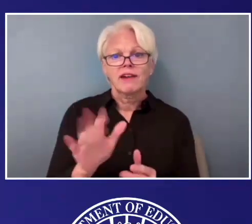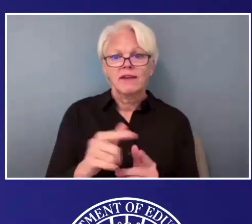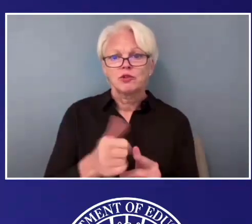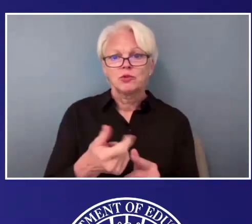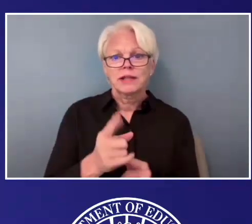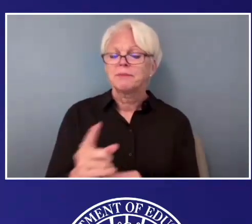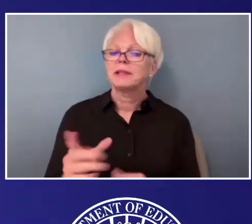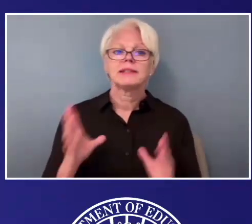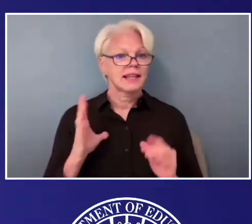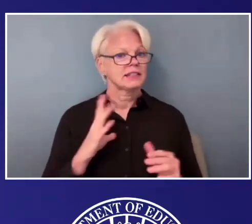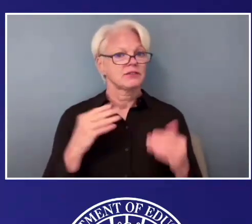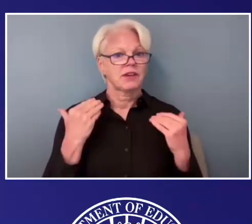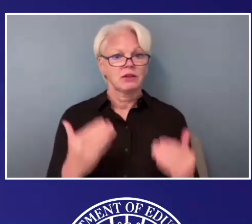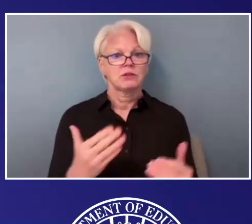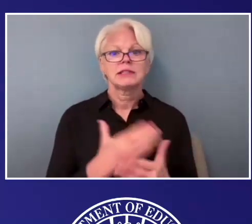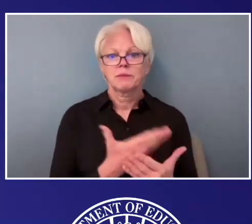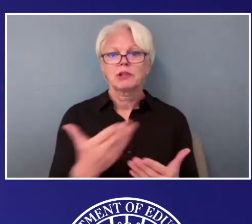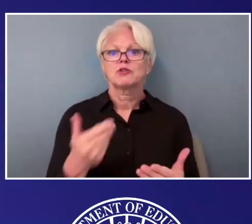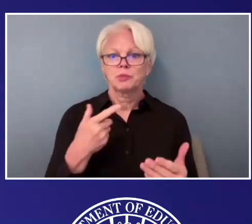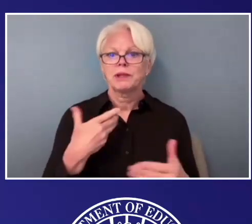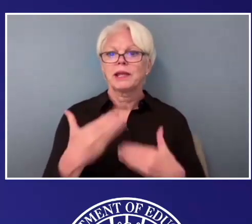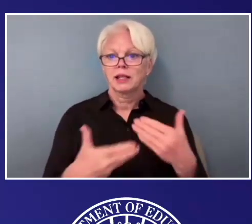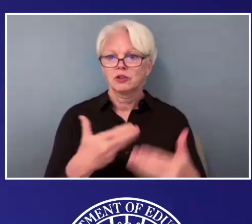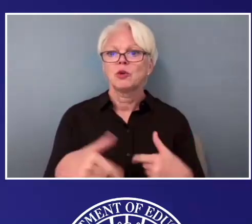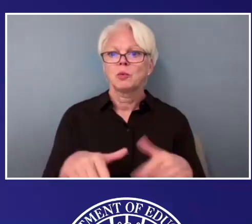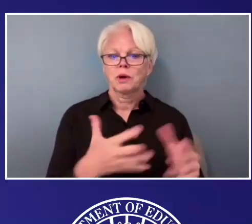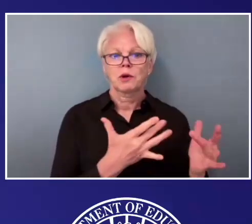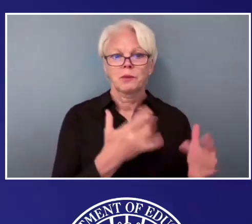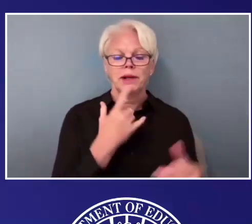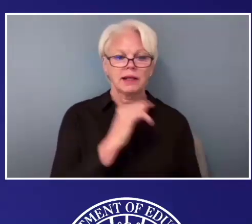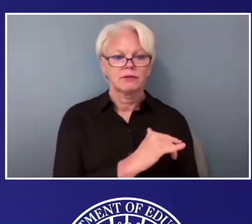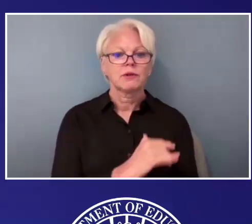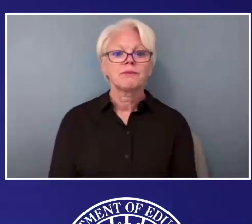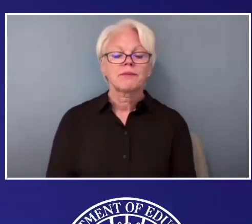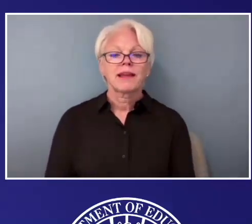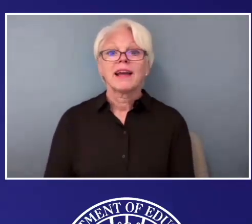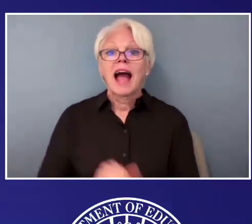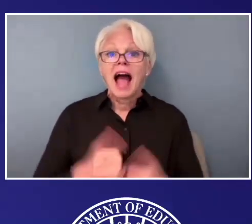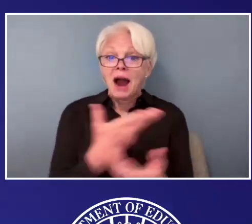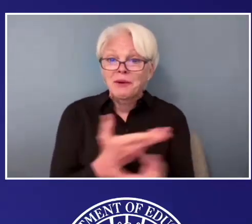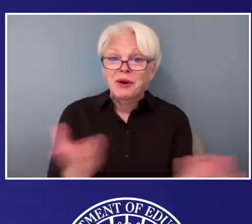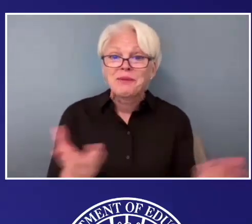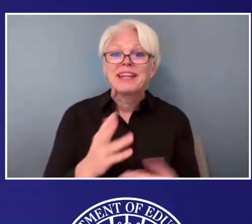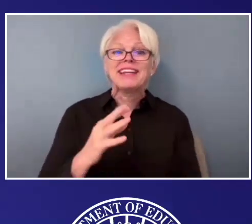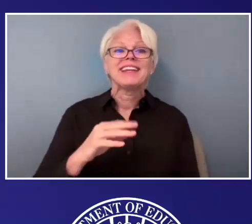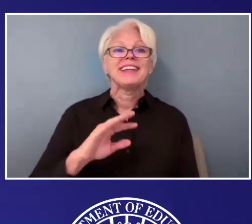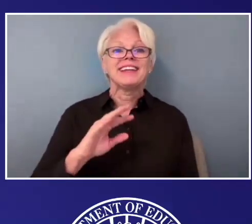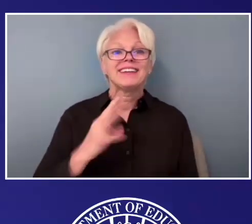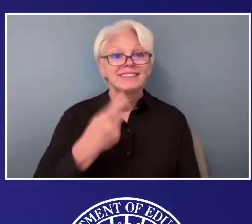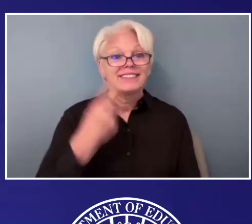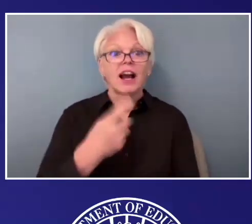can do in the intro. How are we? Day four. Okay. Come on, let's go.